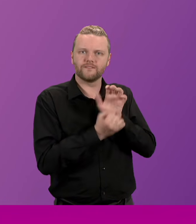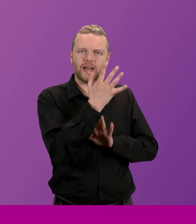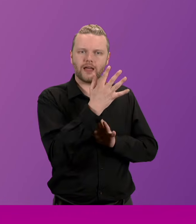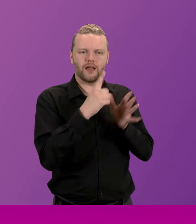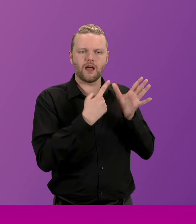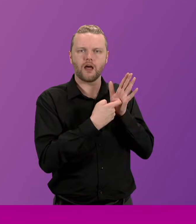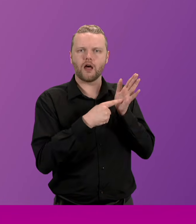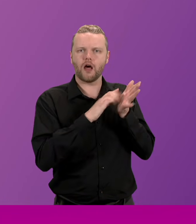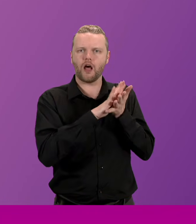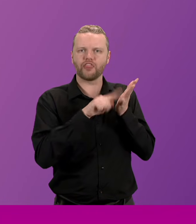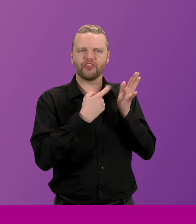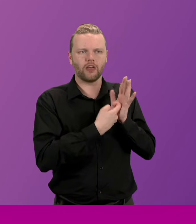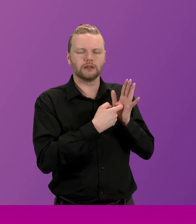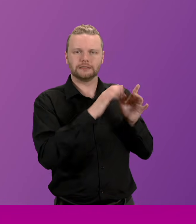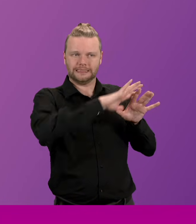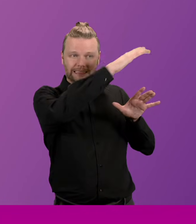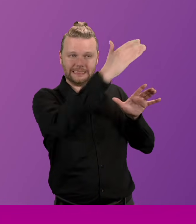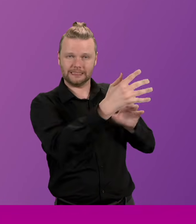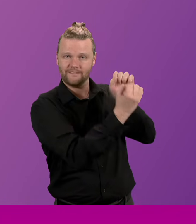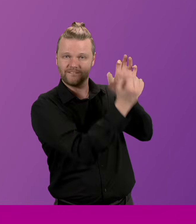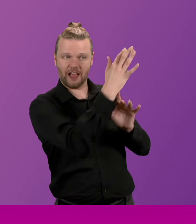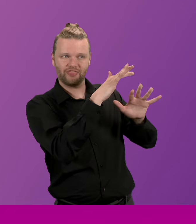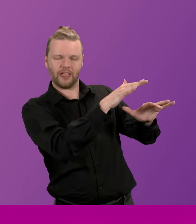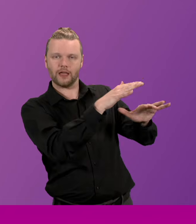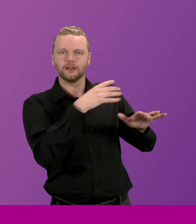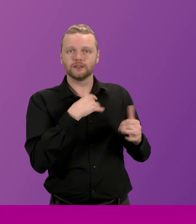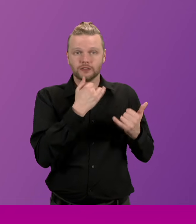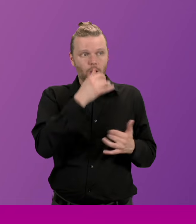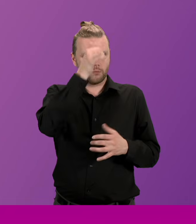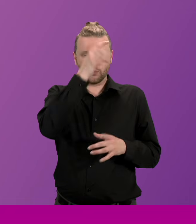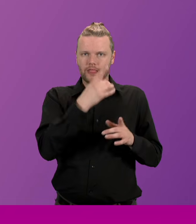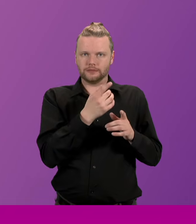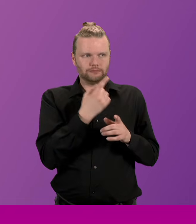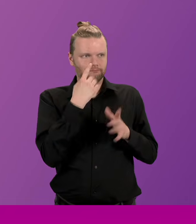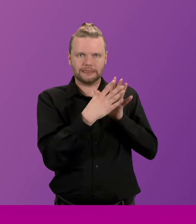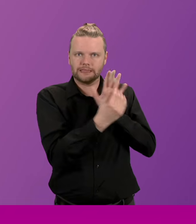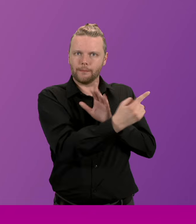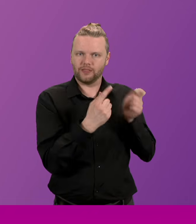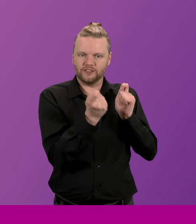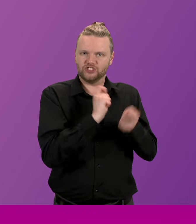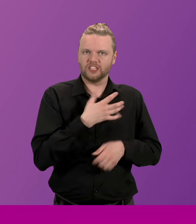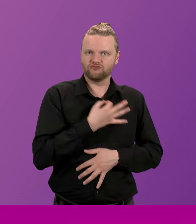which is a local example of the changing nature of the fire risk that we are having to deal with.